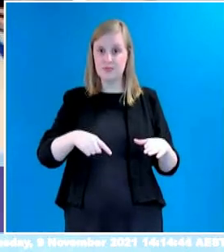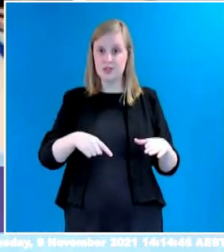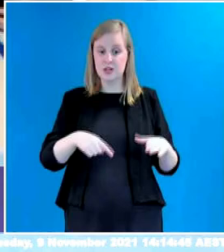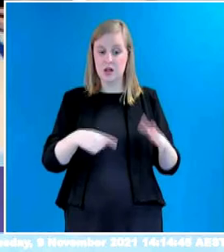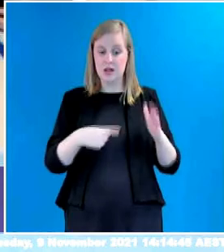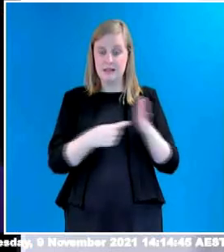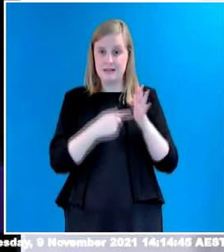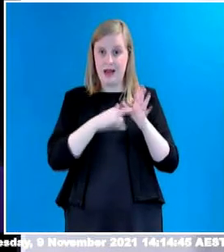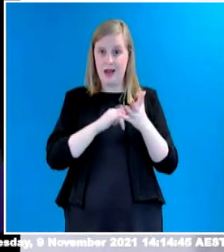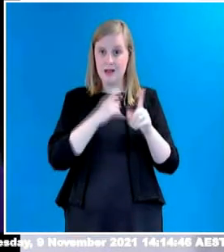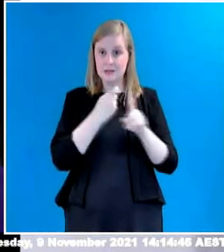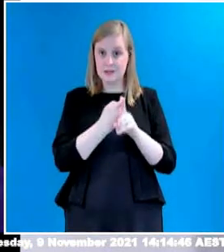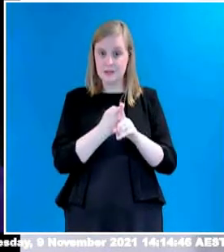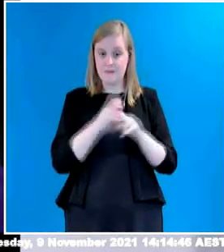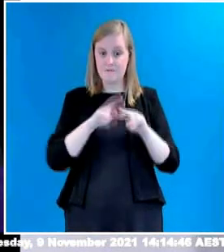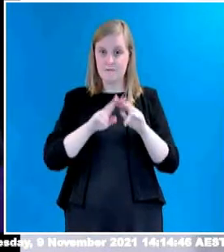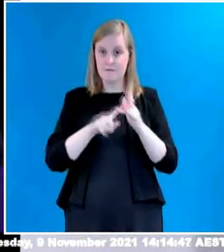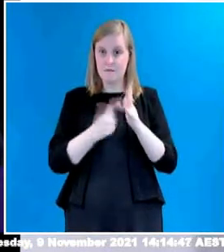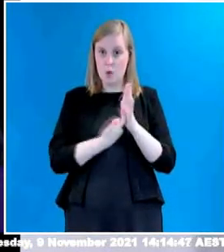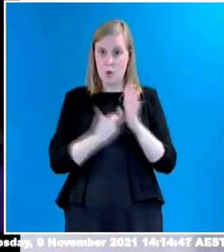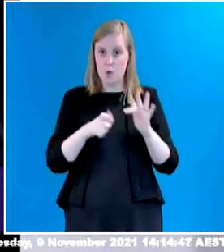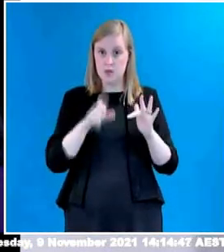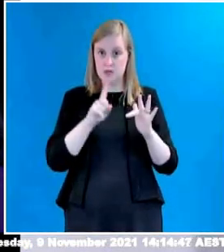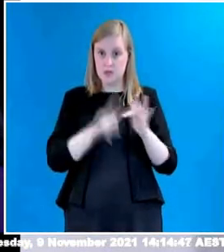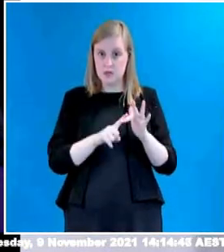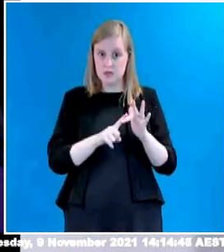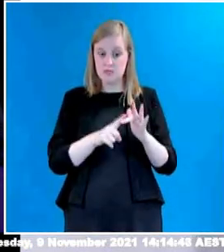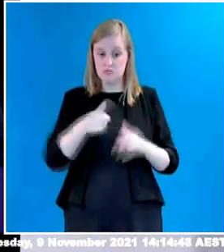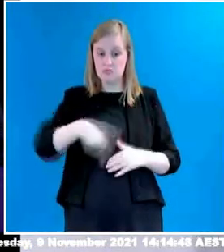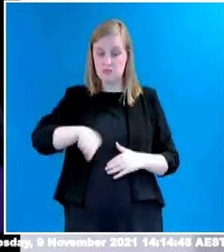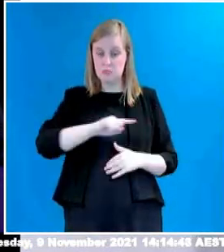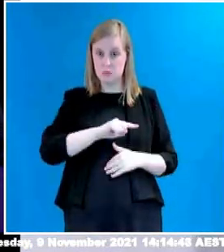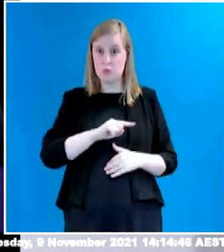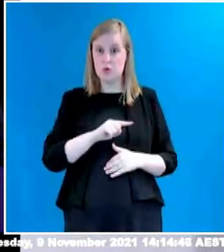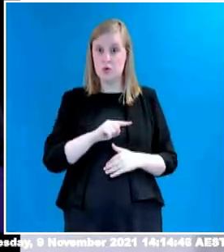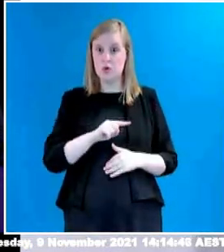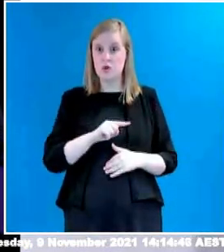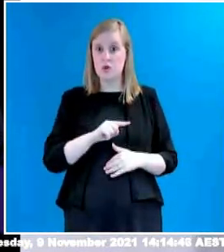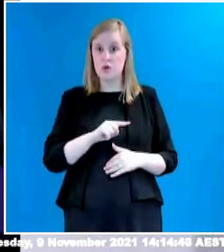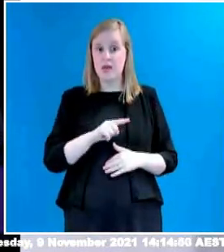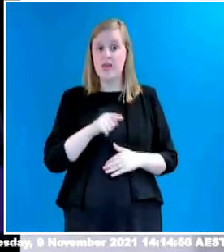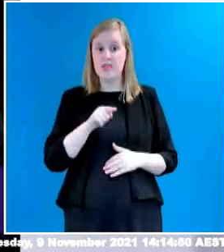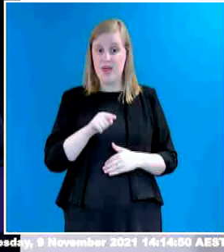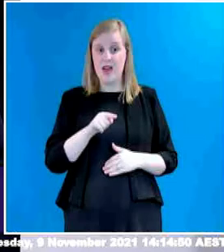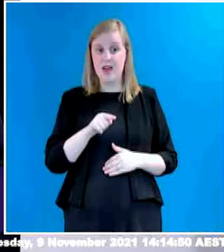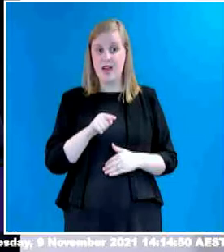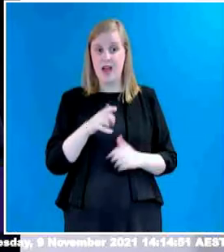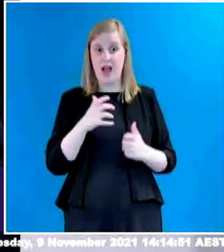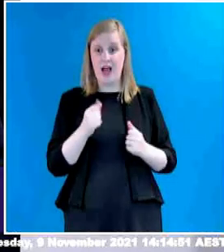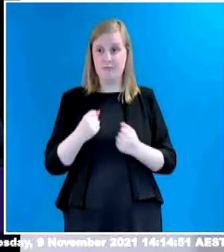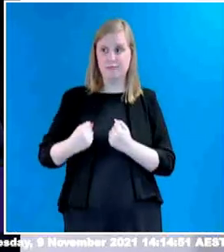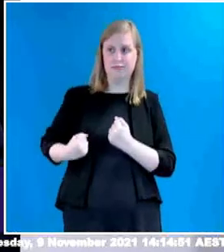isn't it, that there was overwhelming support from the disability sector for the ratification of the CRPD?